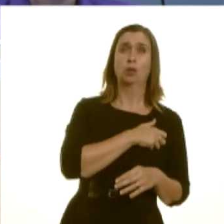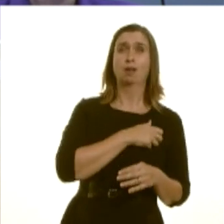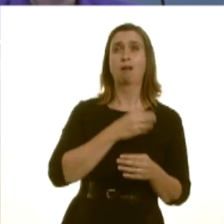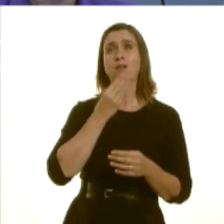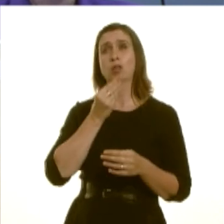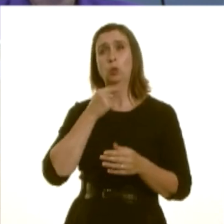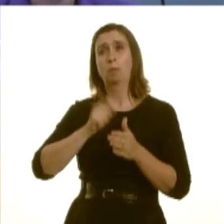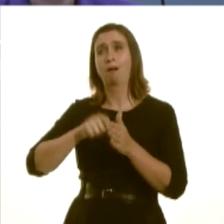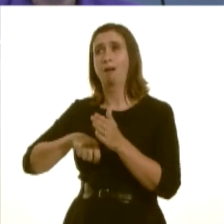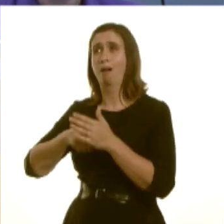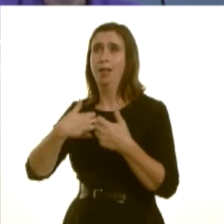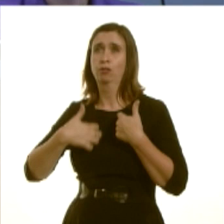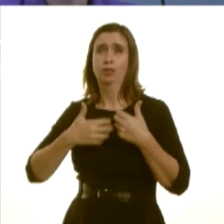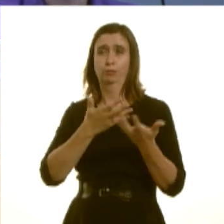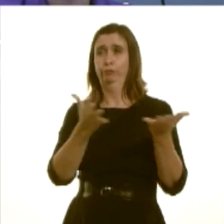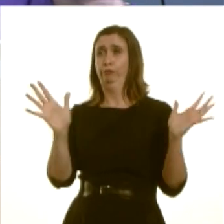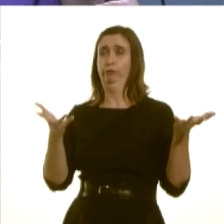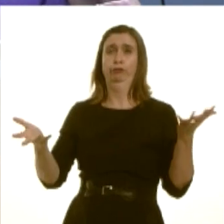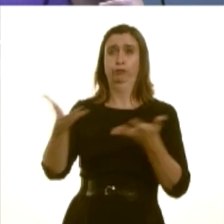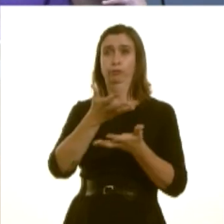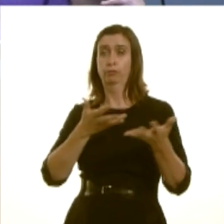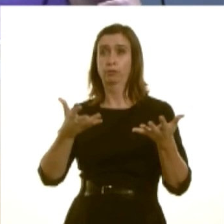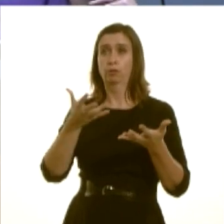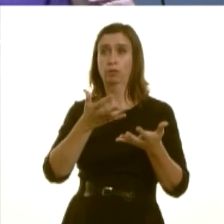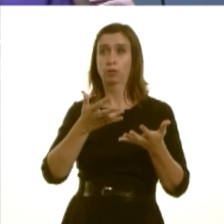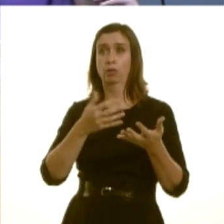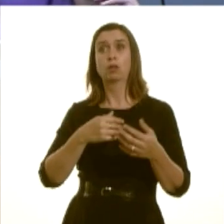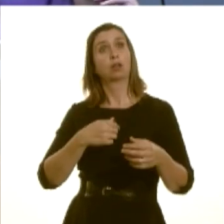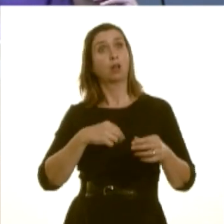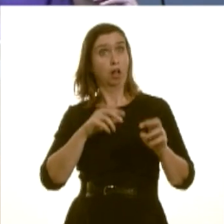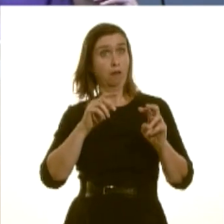matter forward and it is hoped that this, should it come to fruition, could boost United